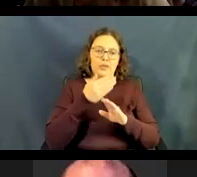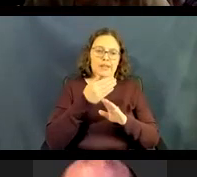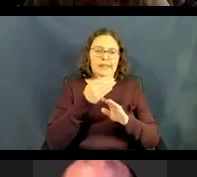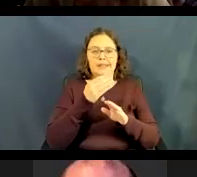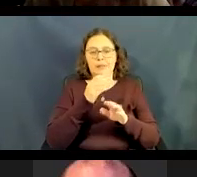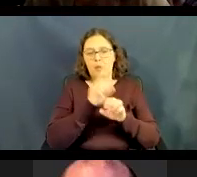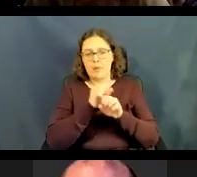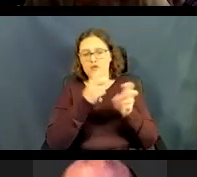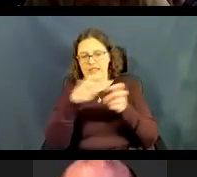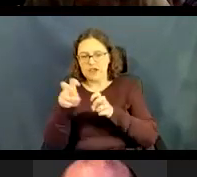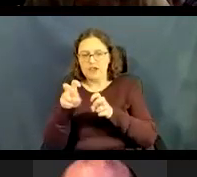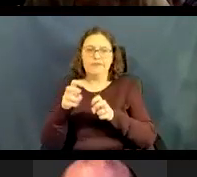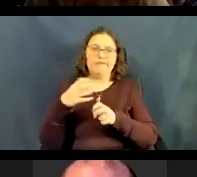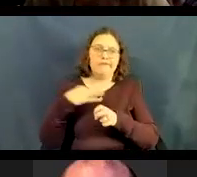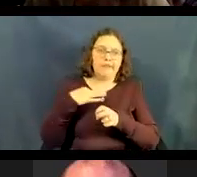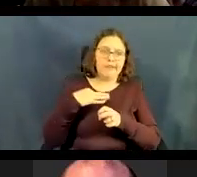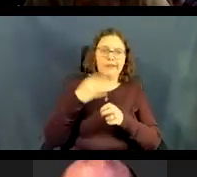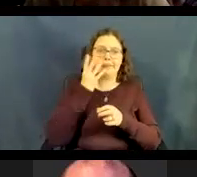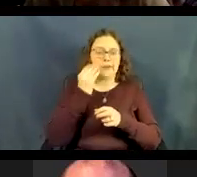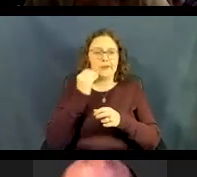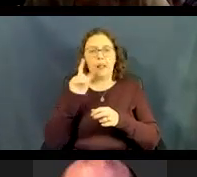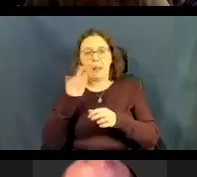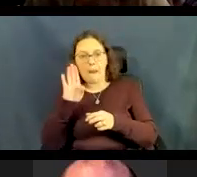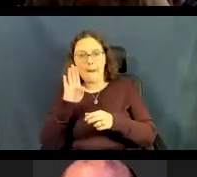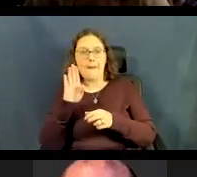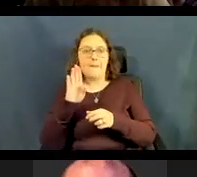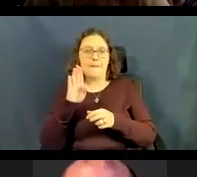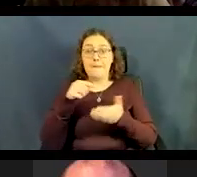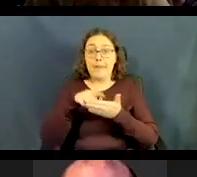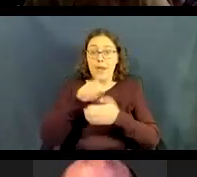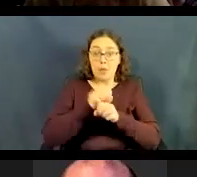There's going to be a link placed in chat in a few seconds that will provide